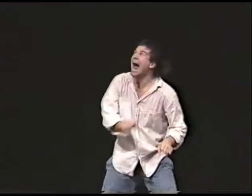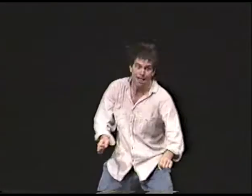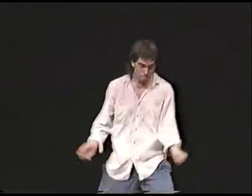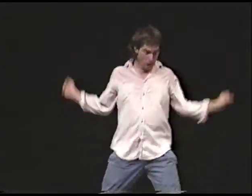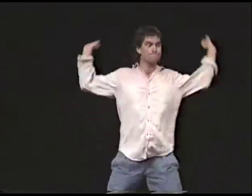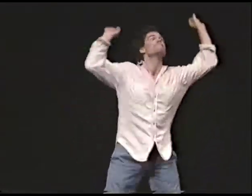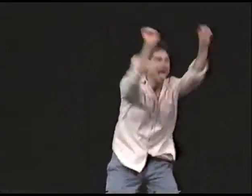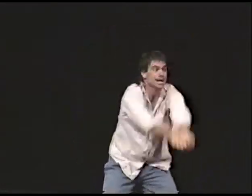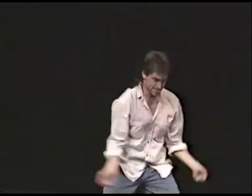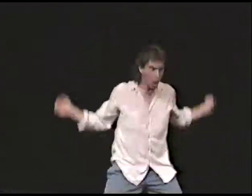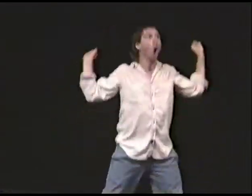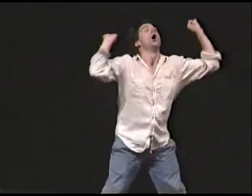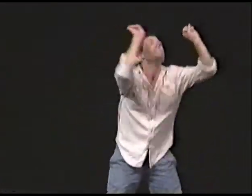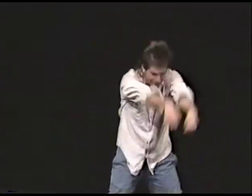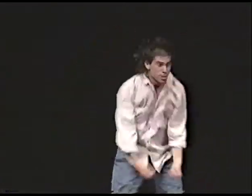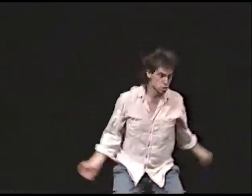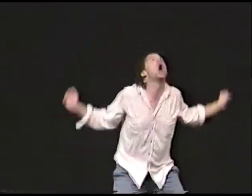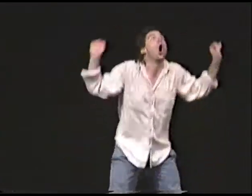Greenhorn Charlie, adolescent.